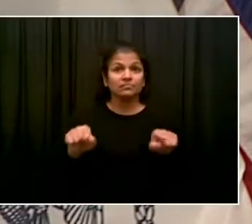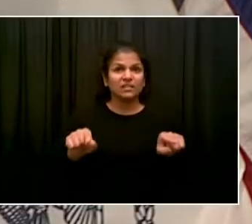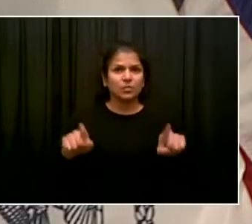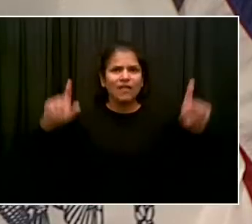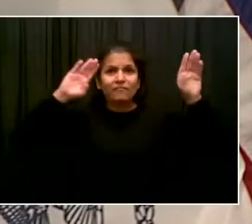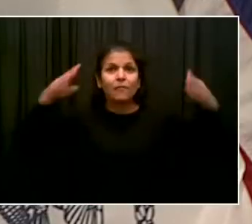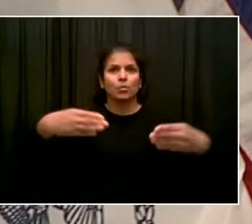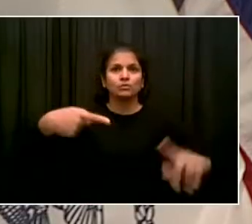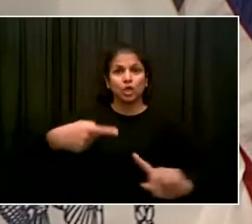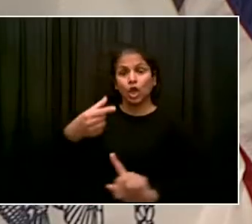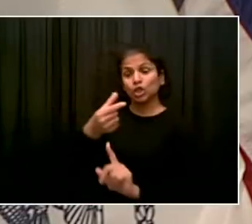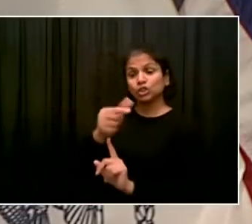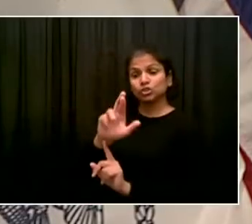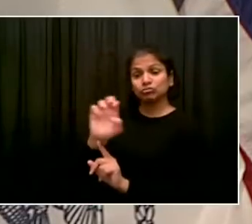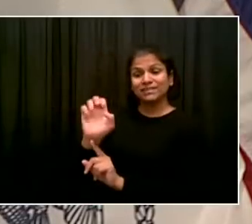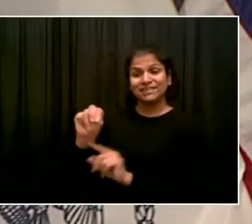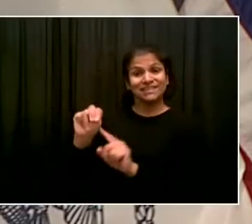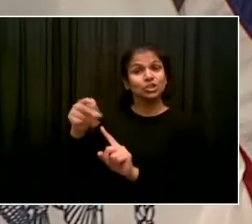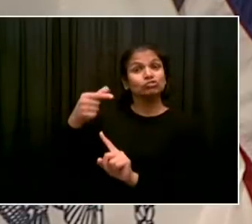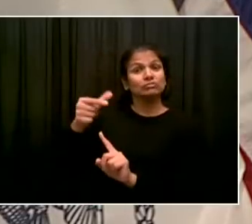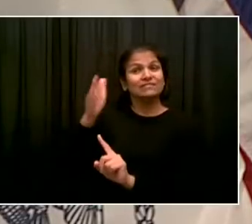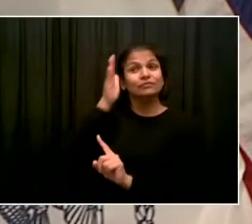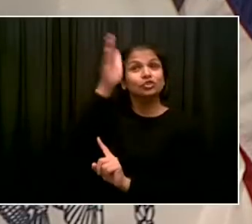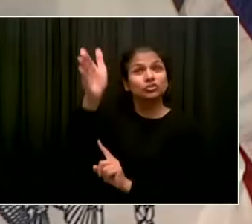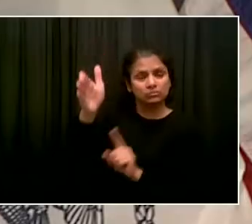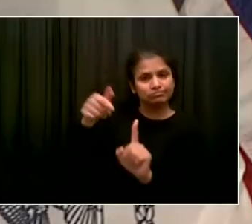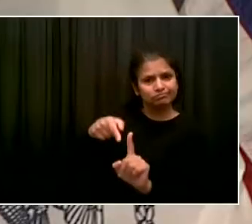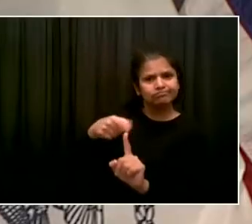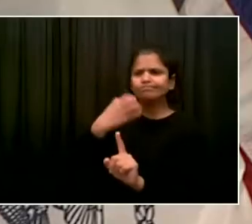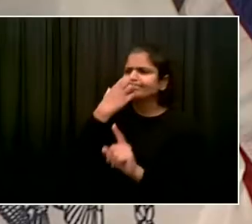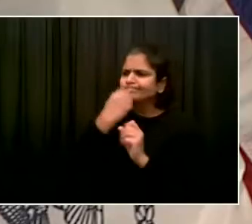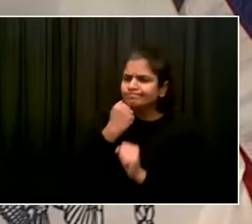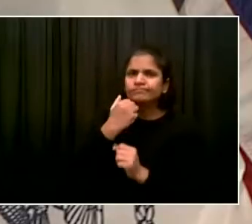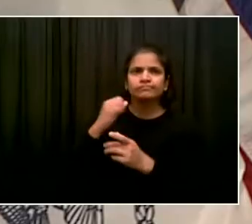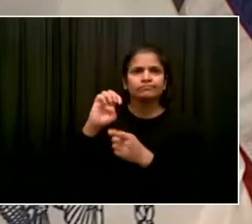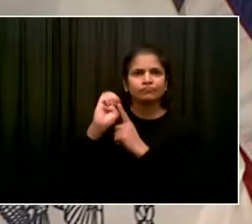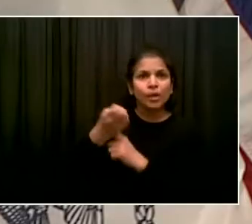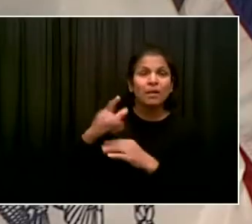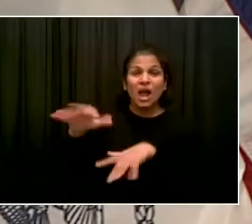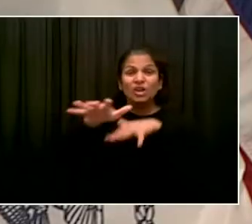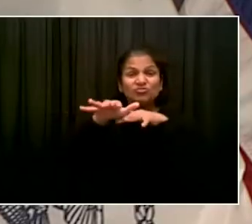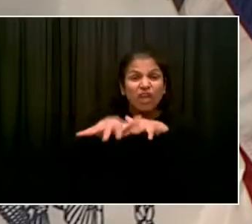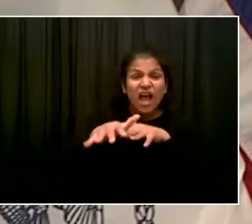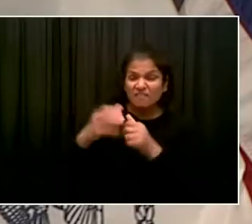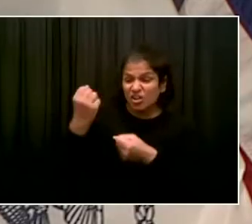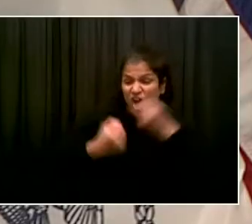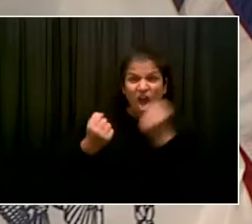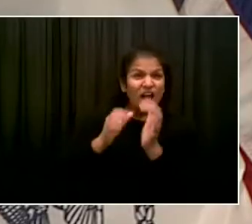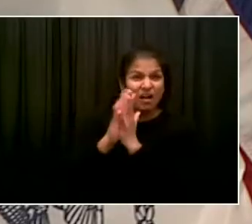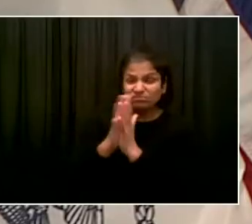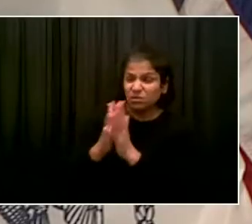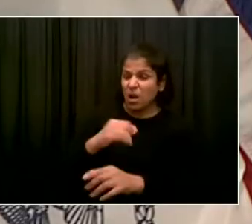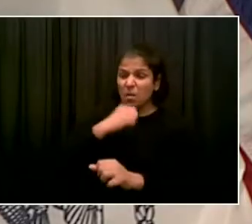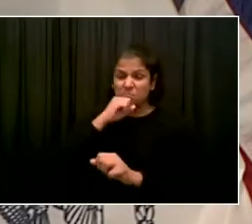RECOVERY OFR ALL OF US.